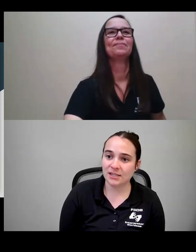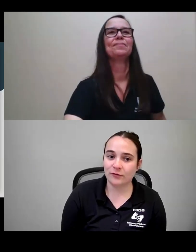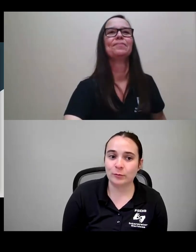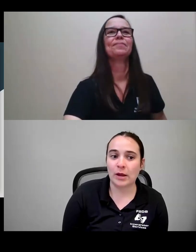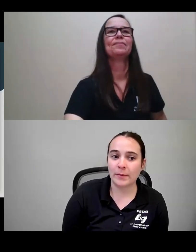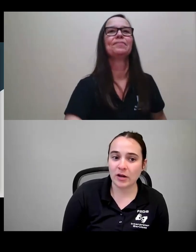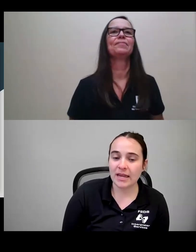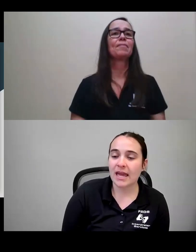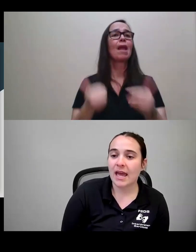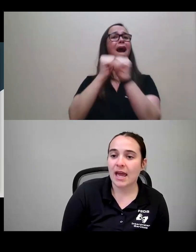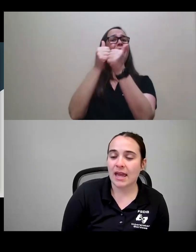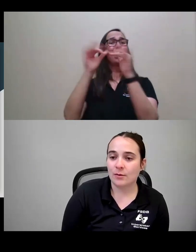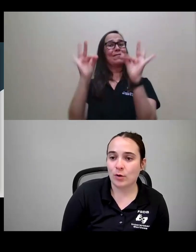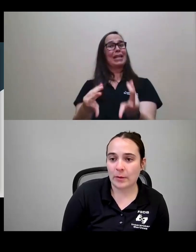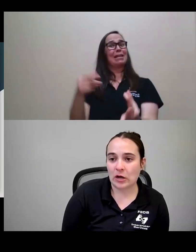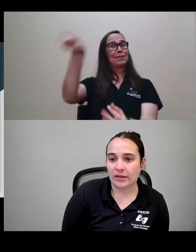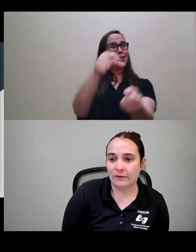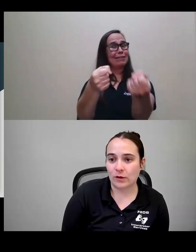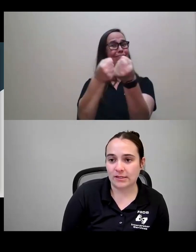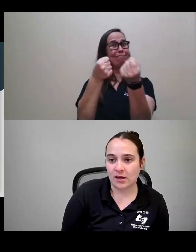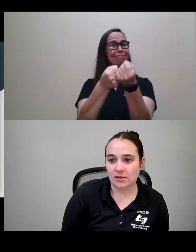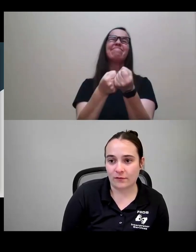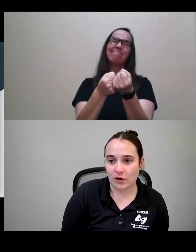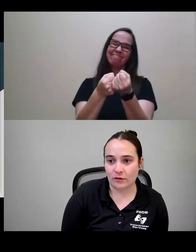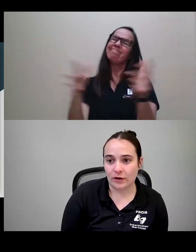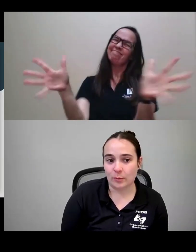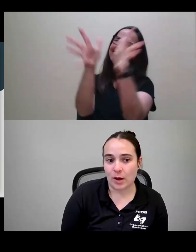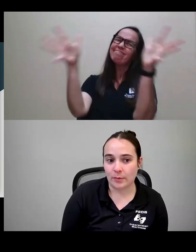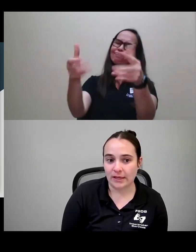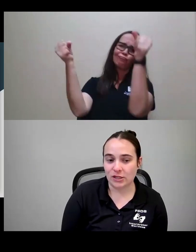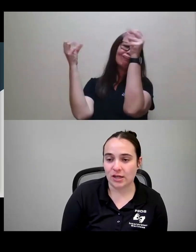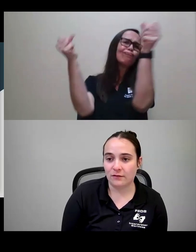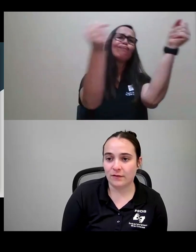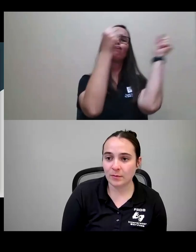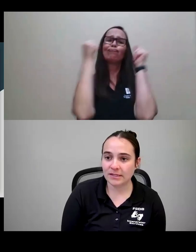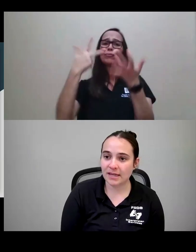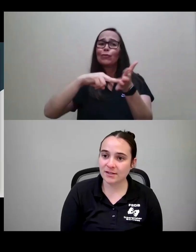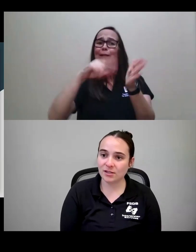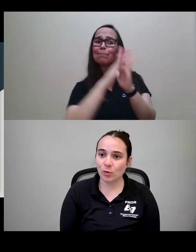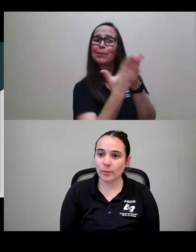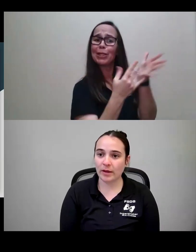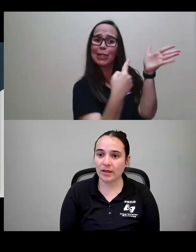this is for primary and primarily focusing on deaf hard of hearing population. Families can support